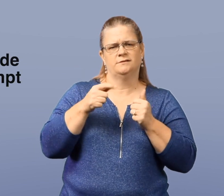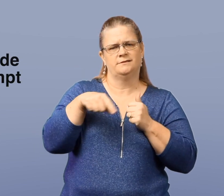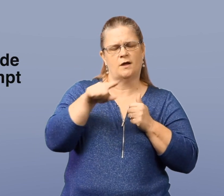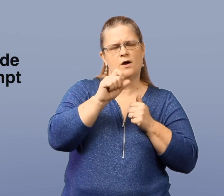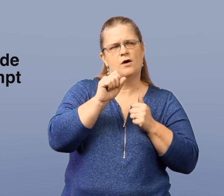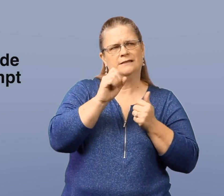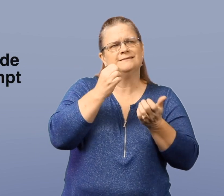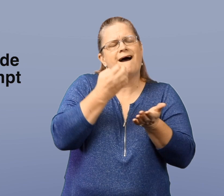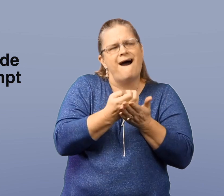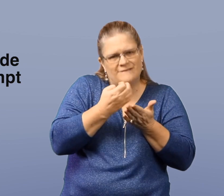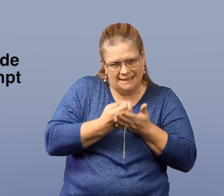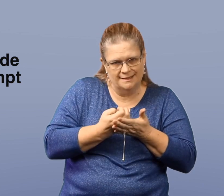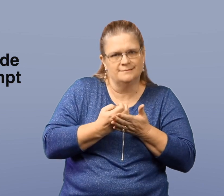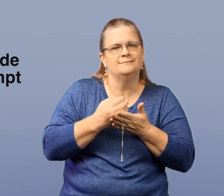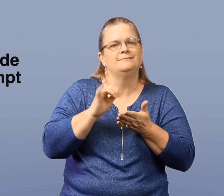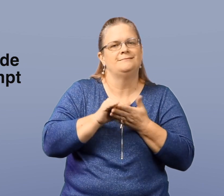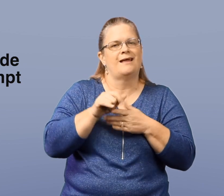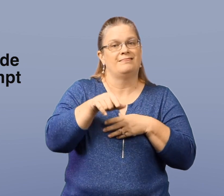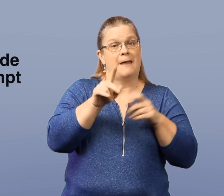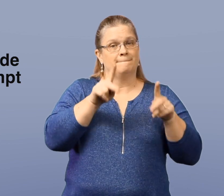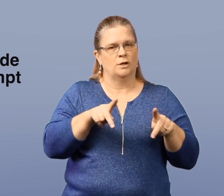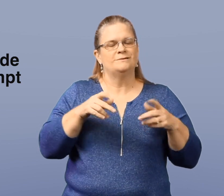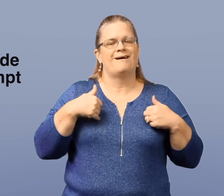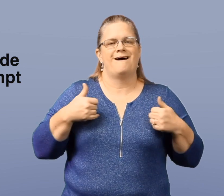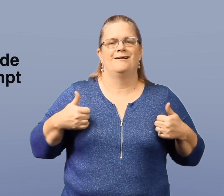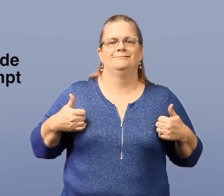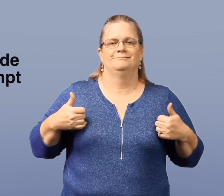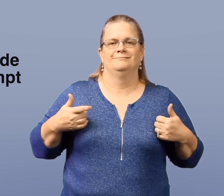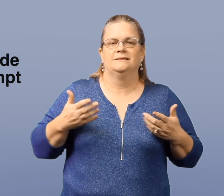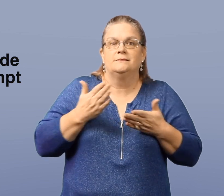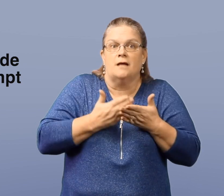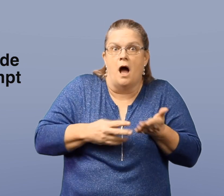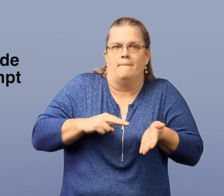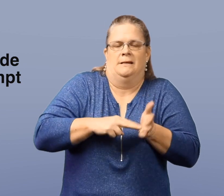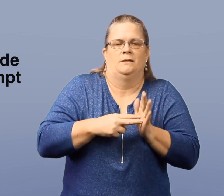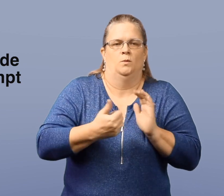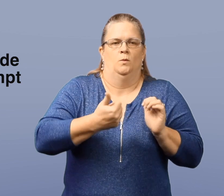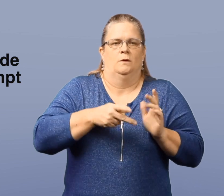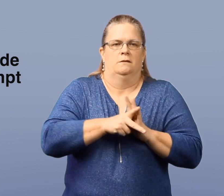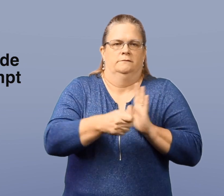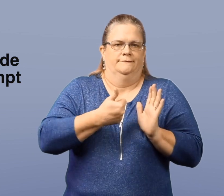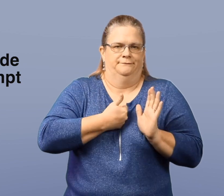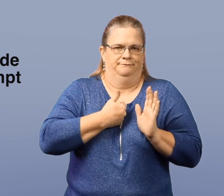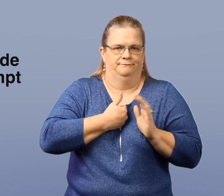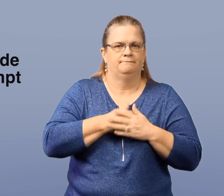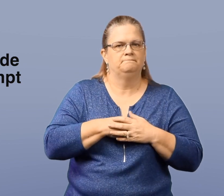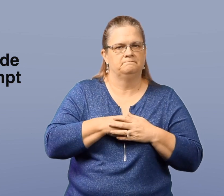for which there's evidence that a person had at least some intent to kill him or herself.